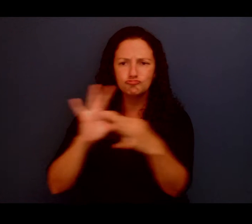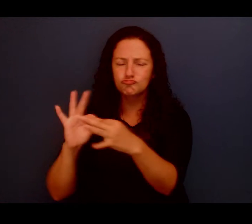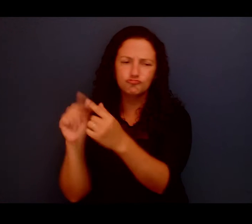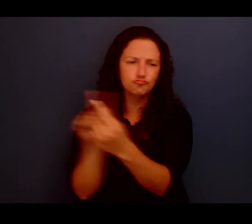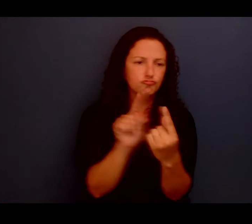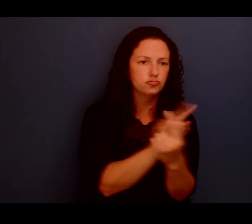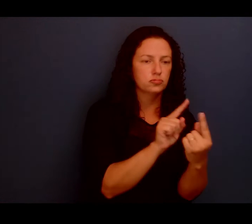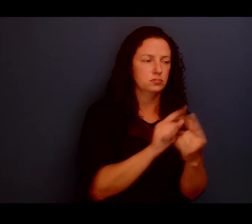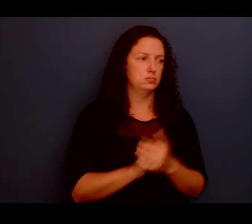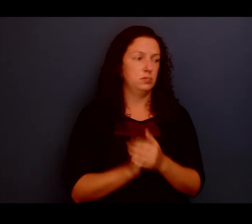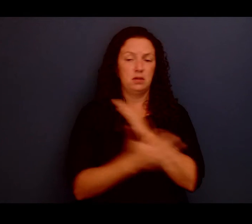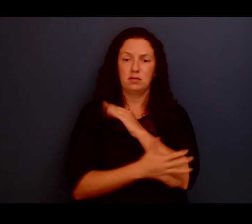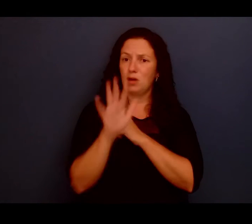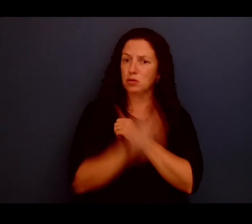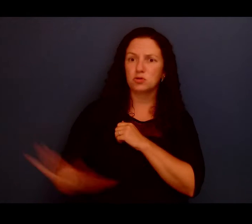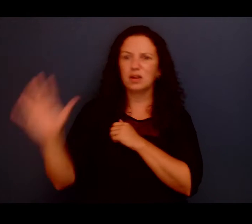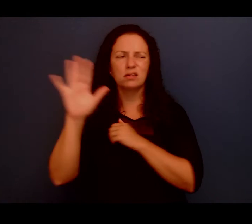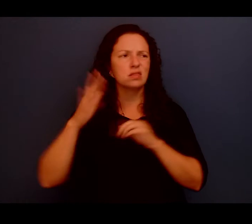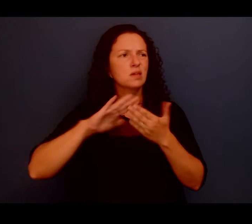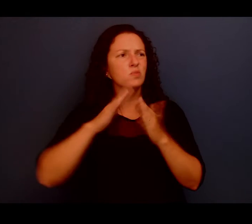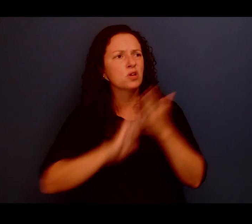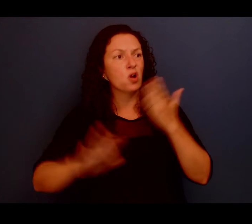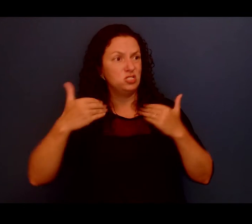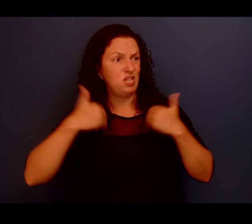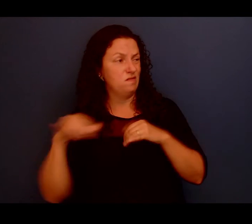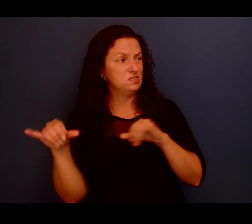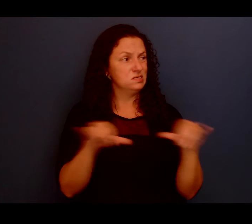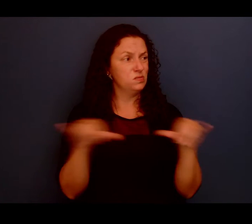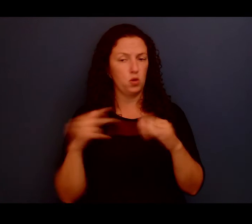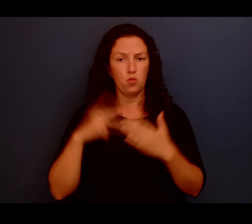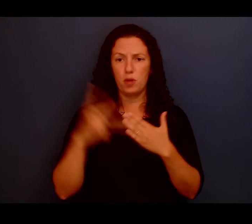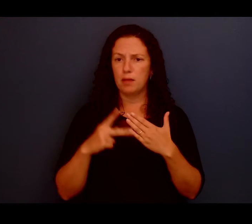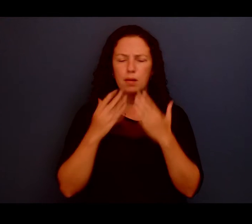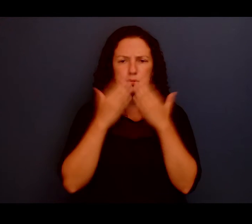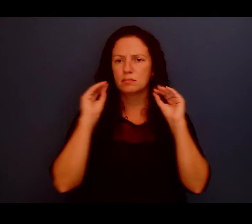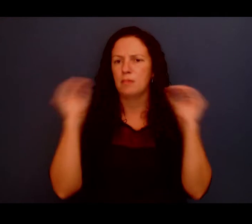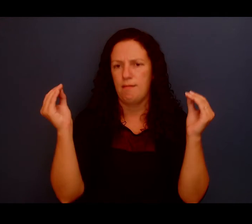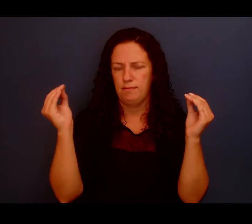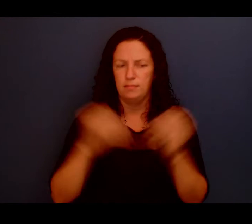No other community college in the country has this kind of program. And we're providing access to these students